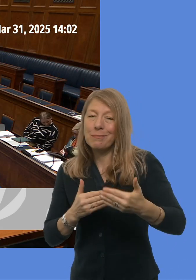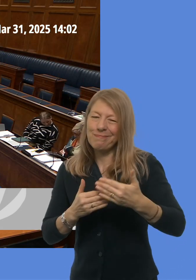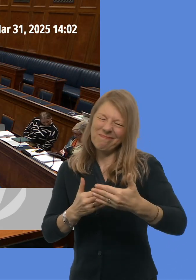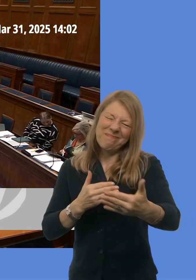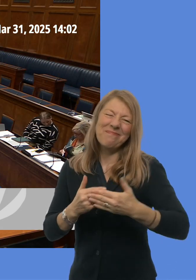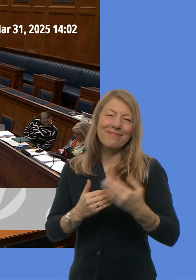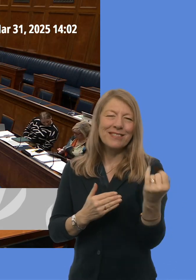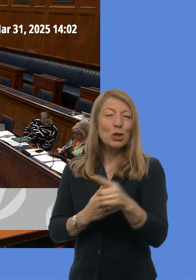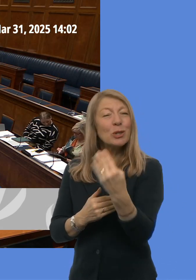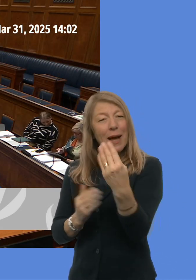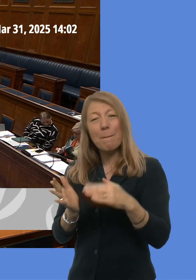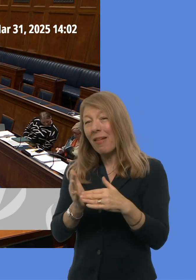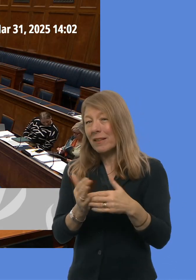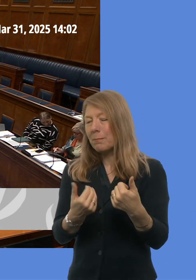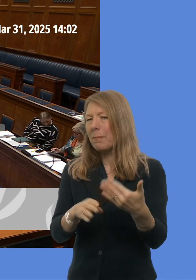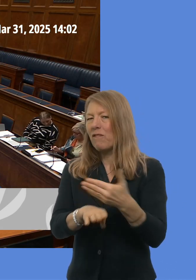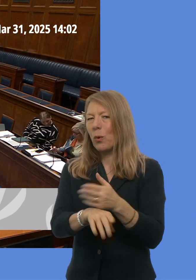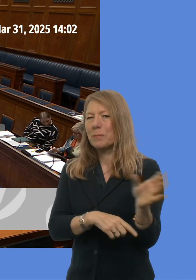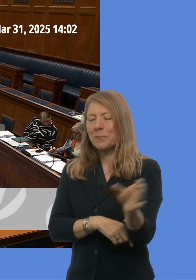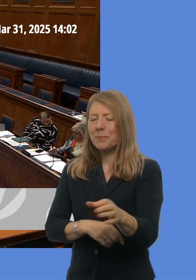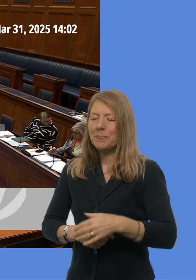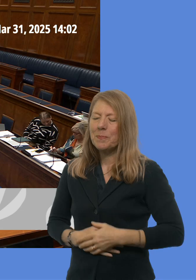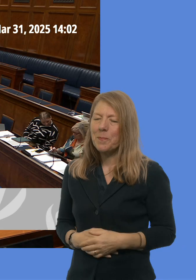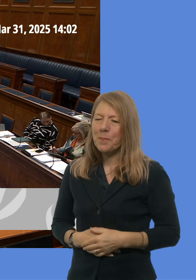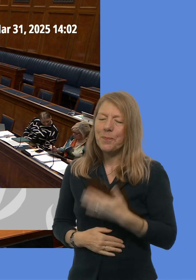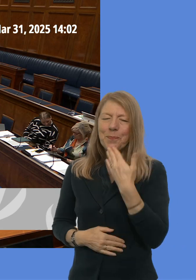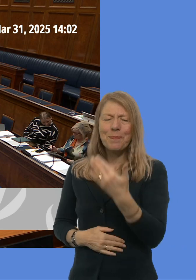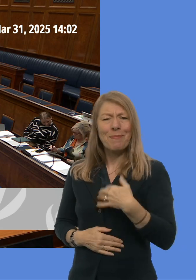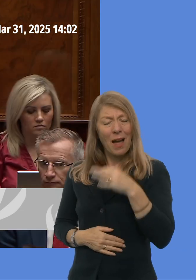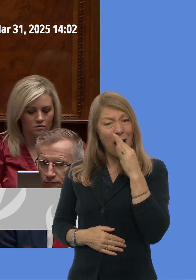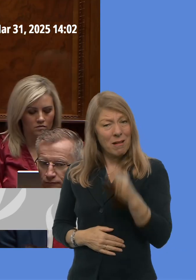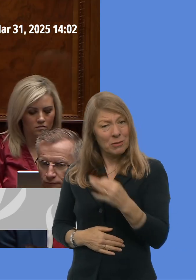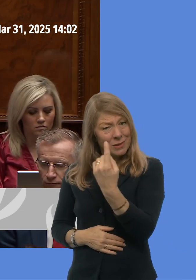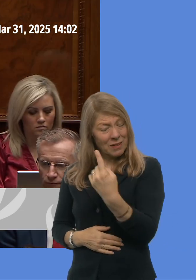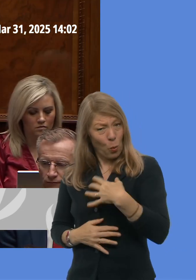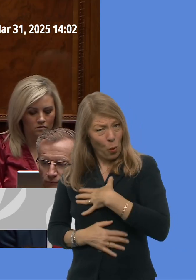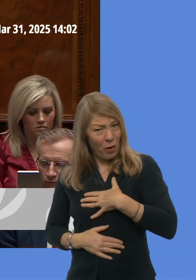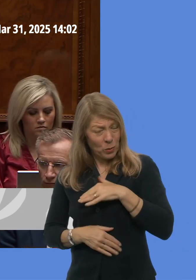Does the Minister have any concerns about the cost of such a Commissioner, particularly given how